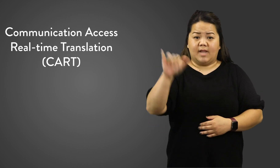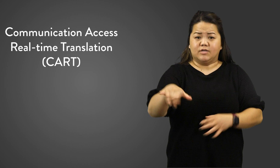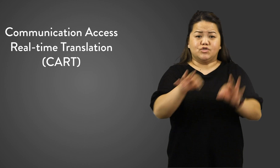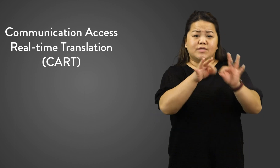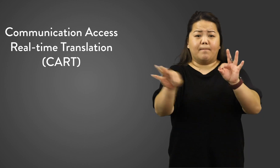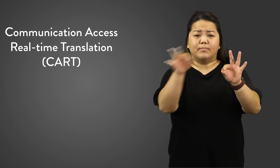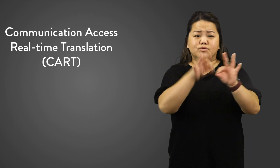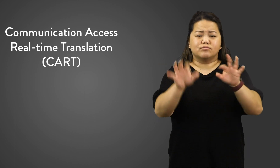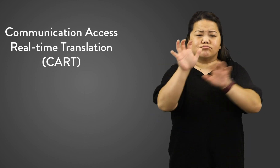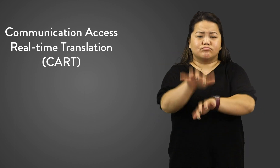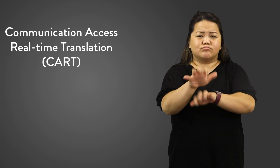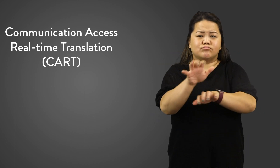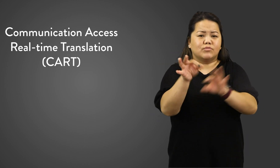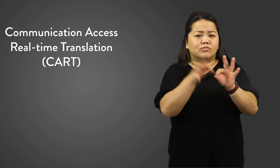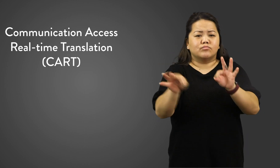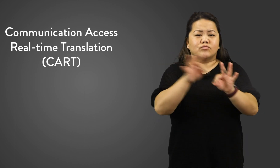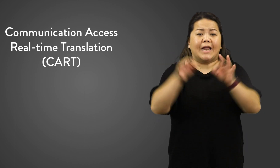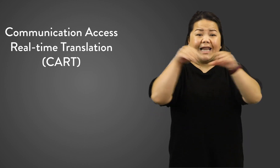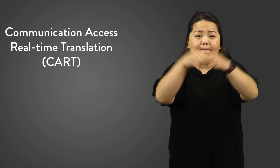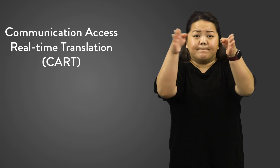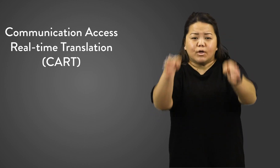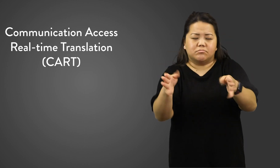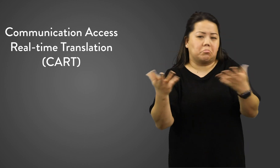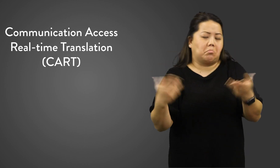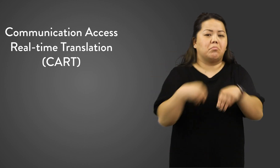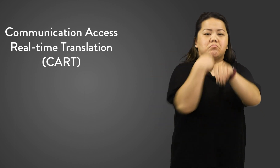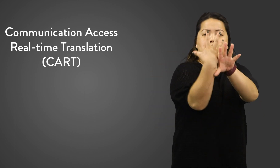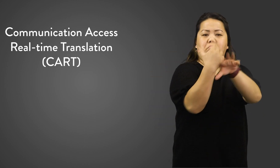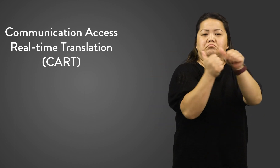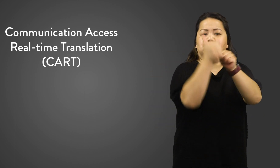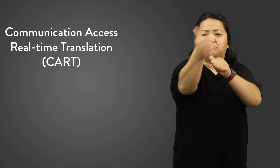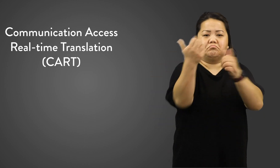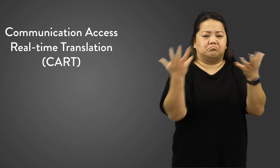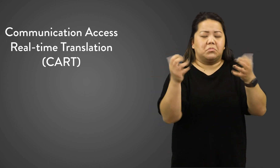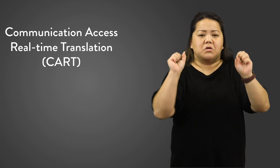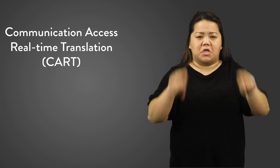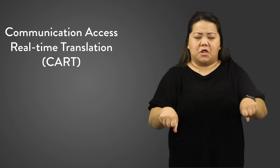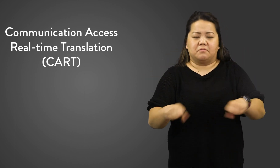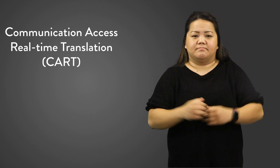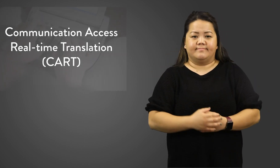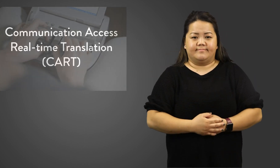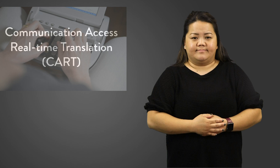can be provided either in-person or remotely.